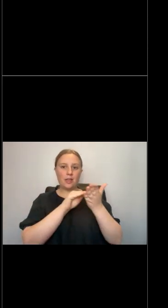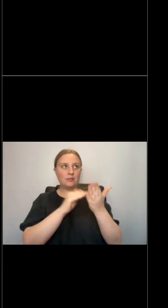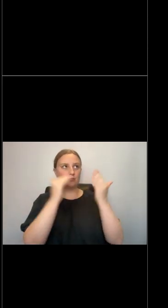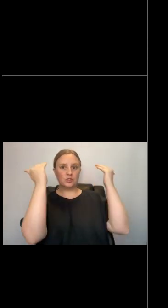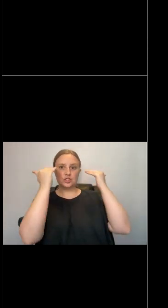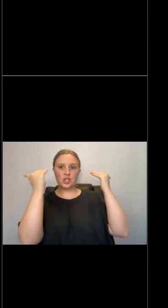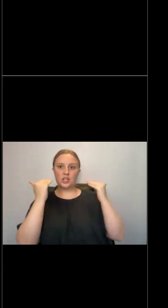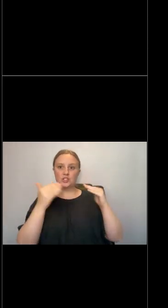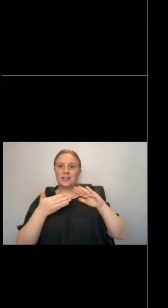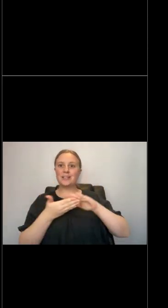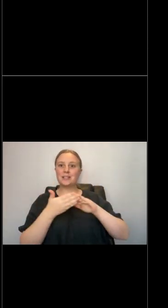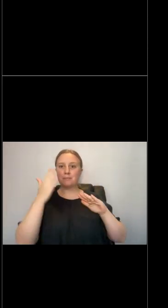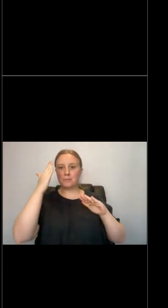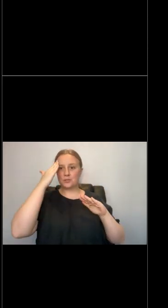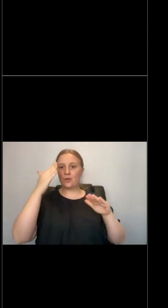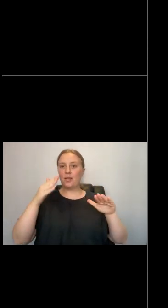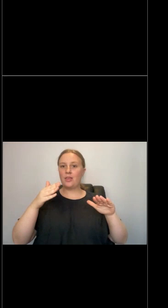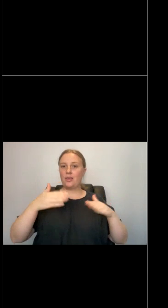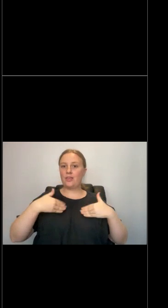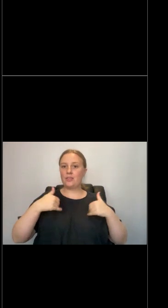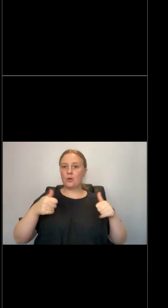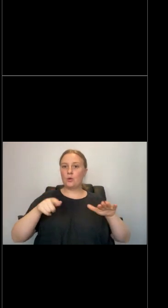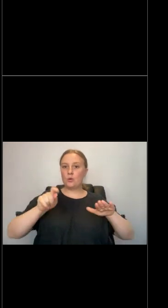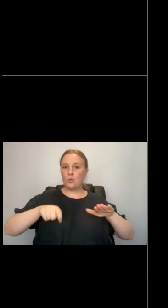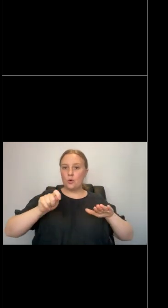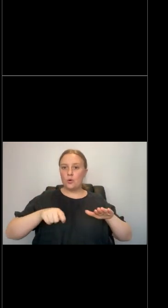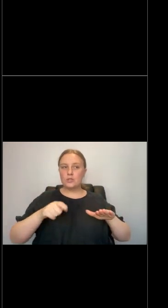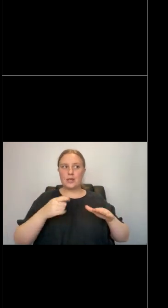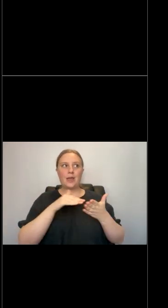They give advice about the clinical relevance of information,